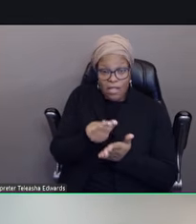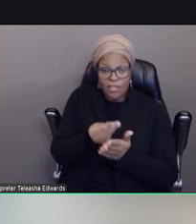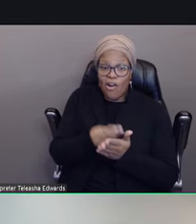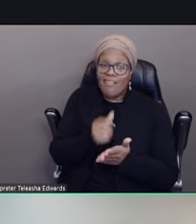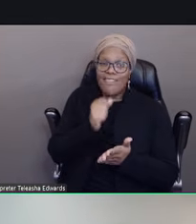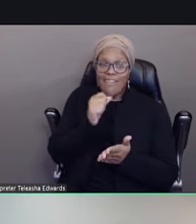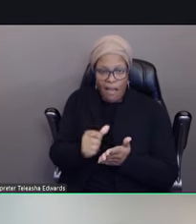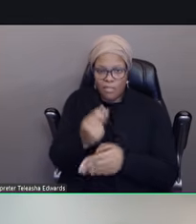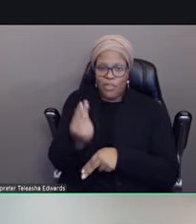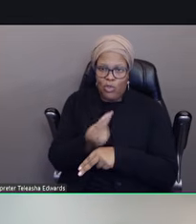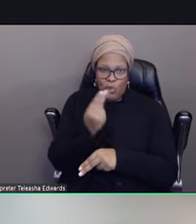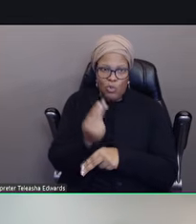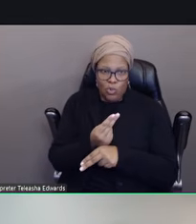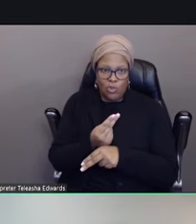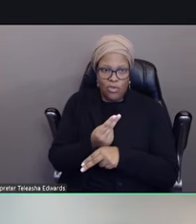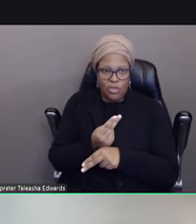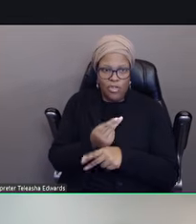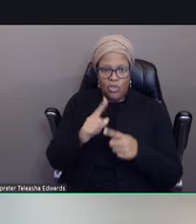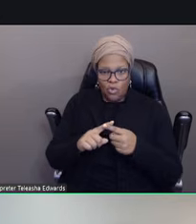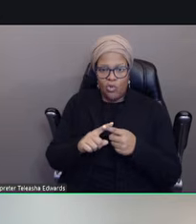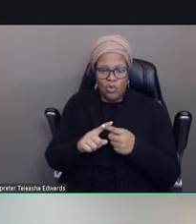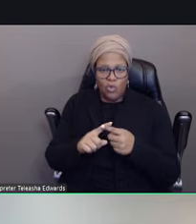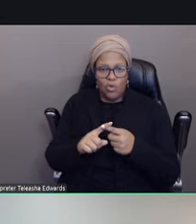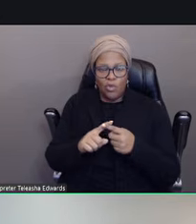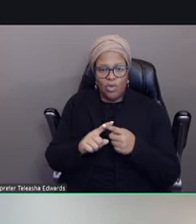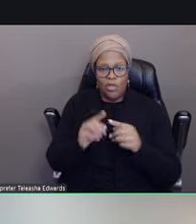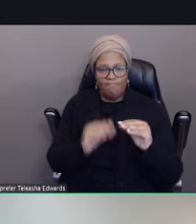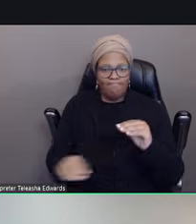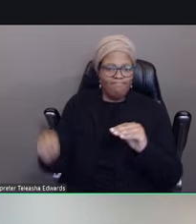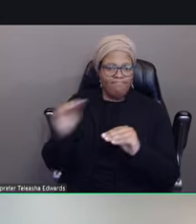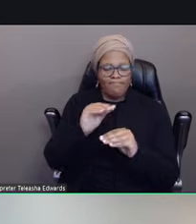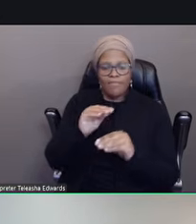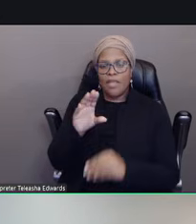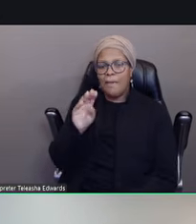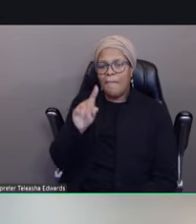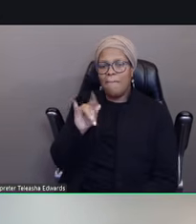used to supplant the Medicaid cuts. Although we acknowledge that the cuts that we've seen